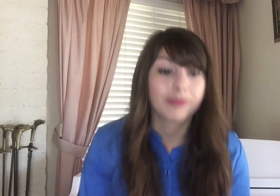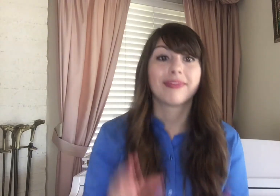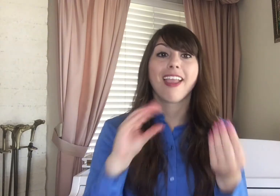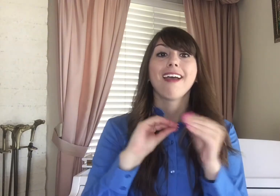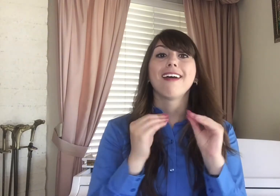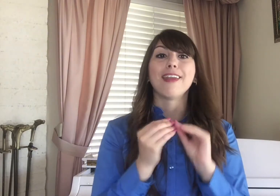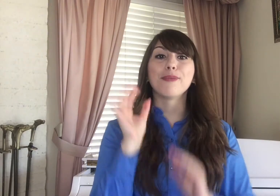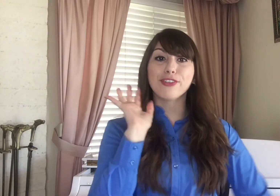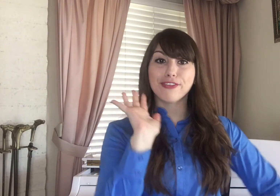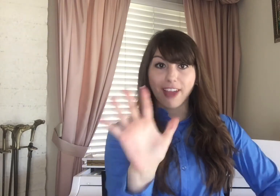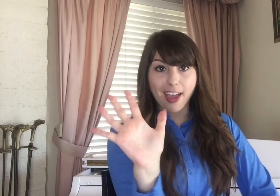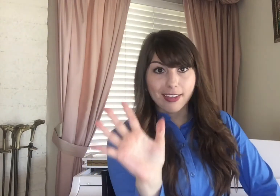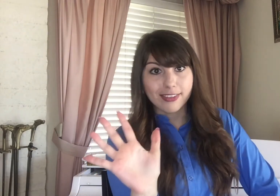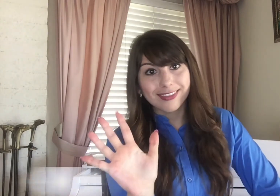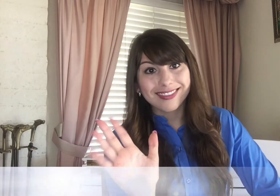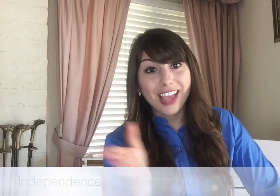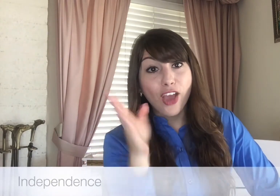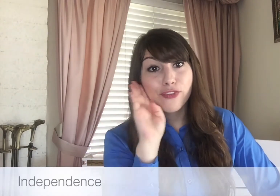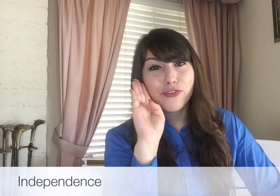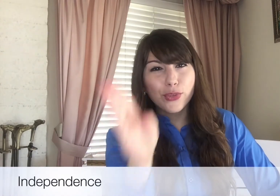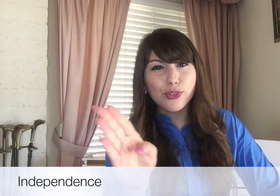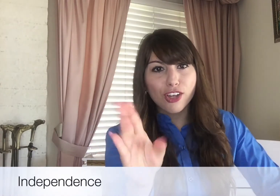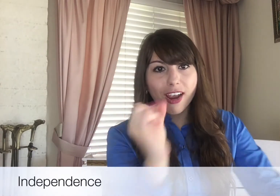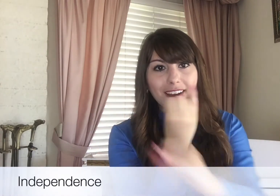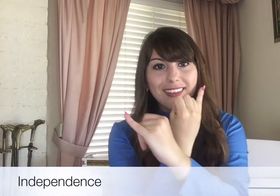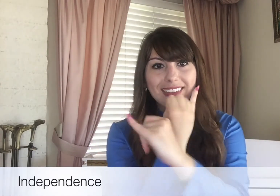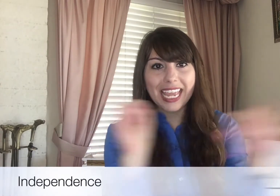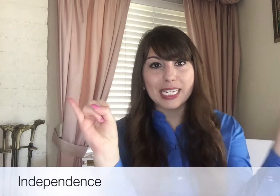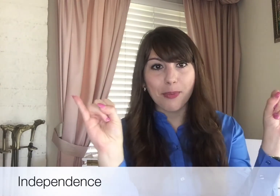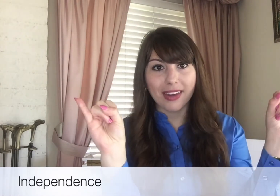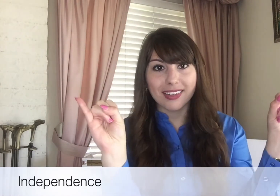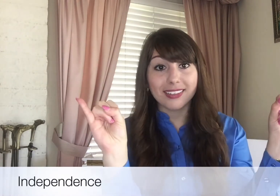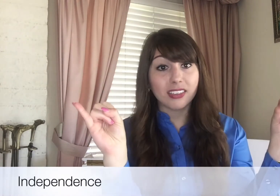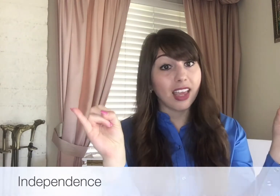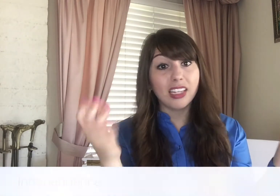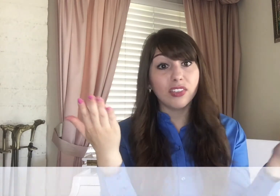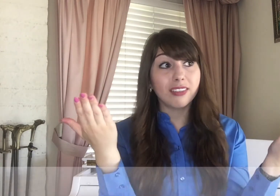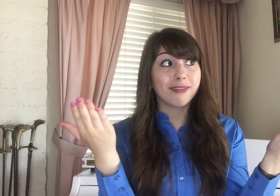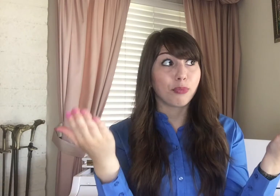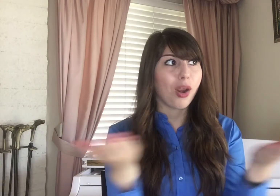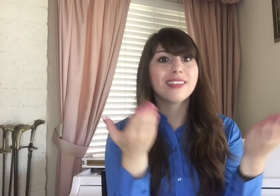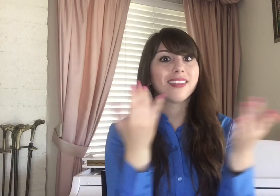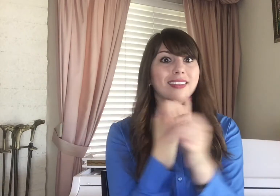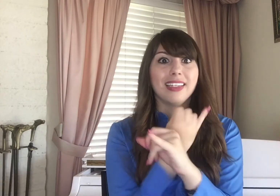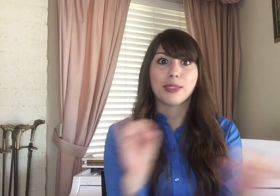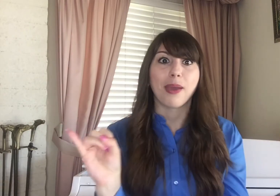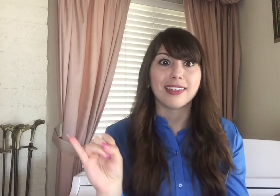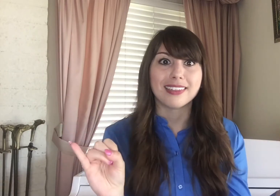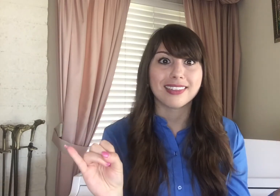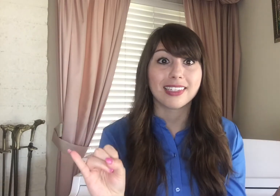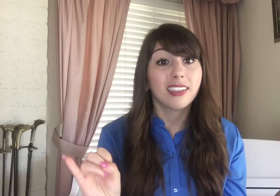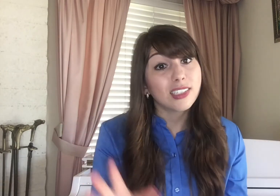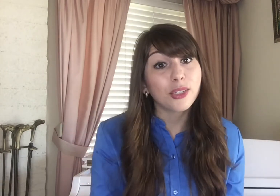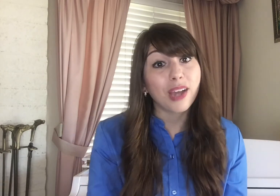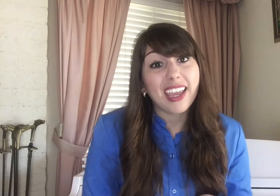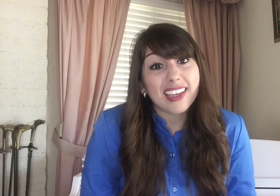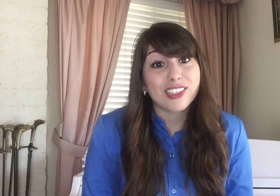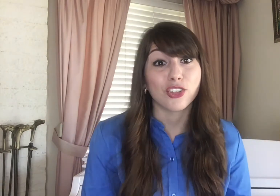Number five, future independence and even present independence... So, I guess it's